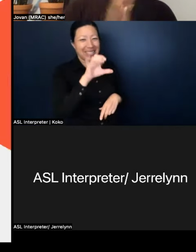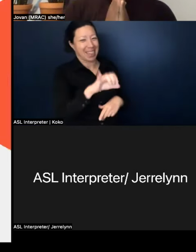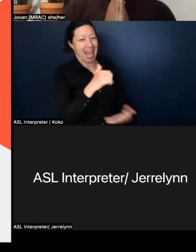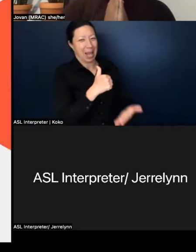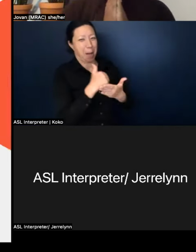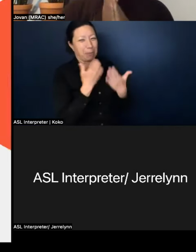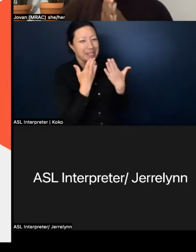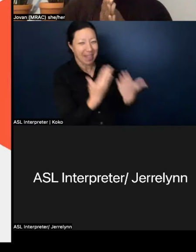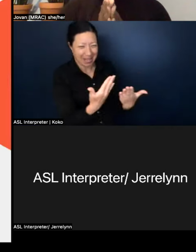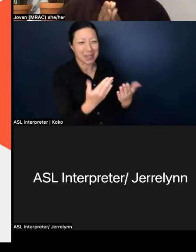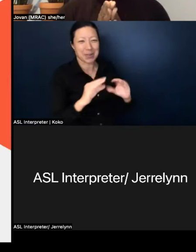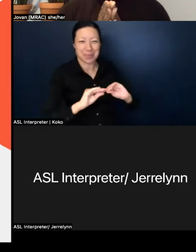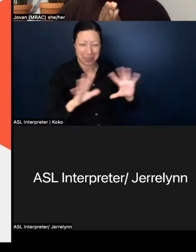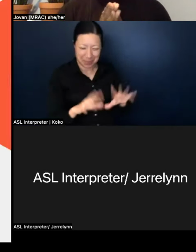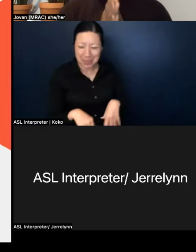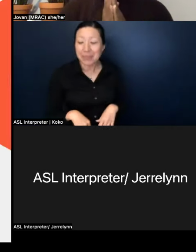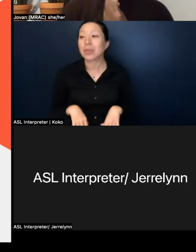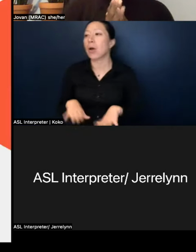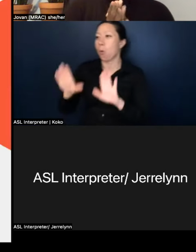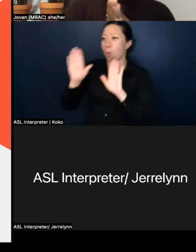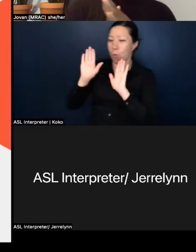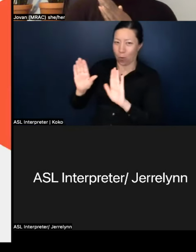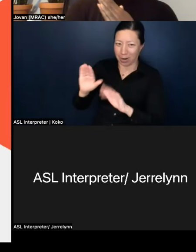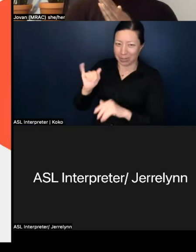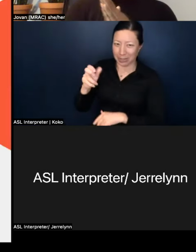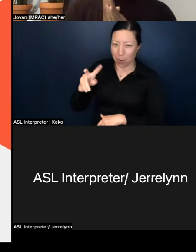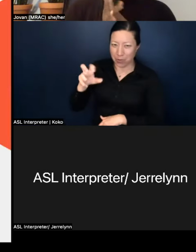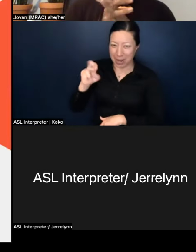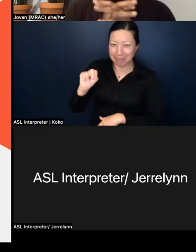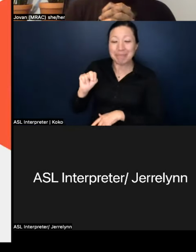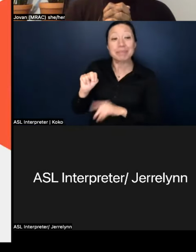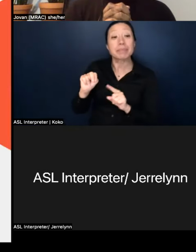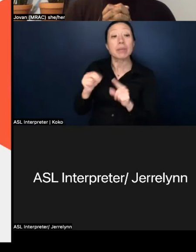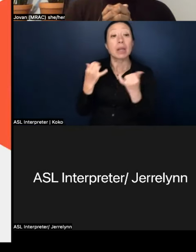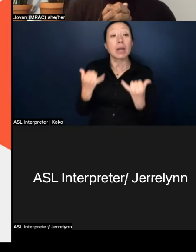Okay, now, the work sample types that we are accepting,